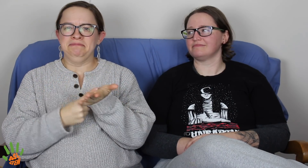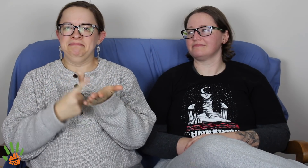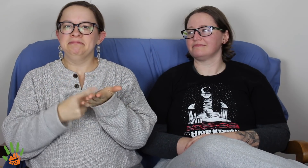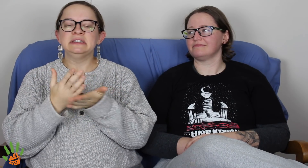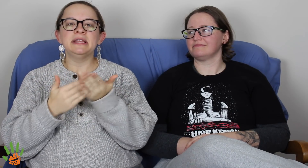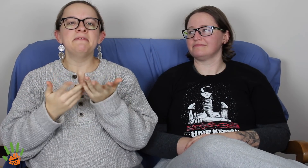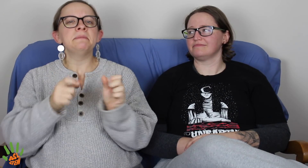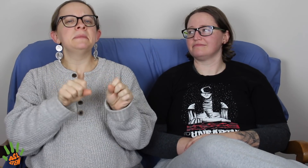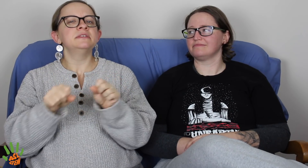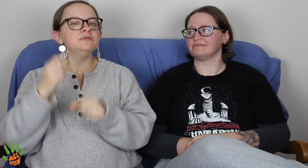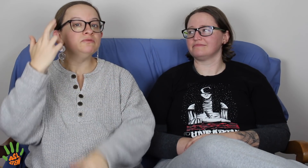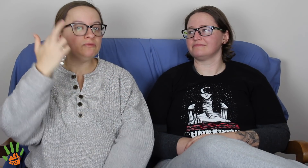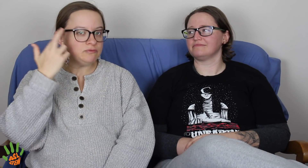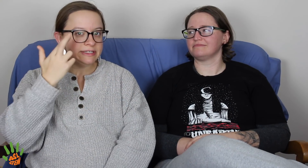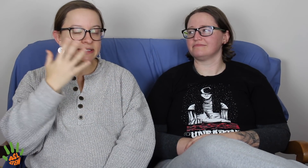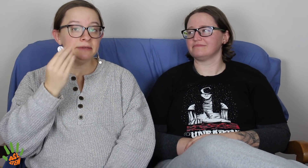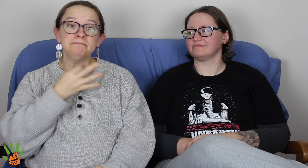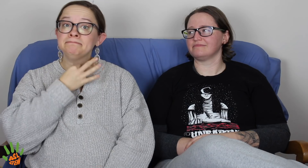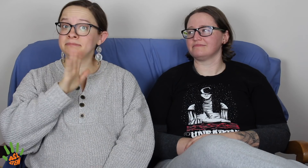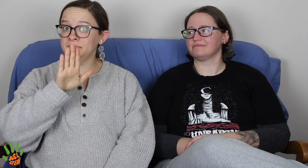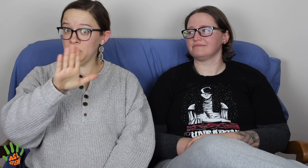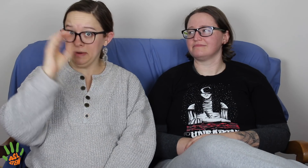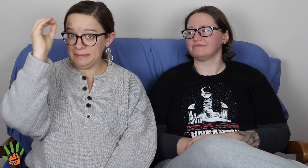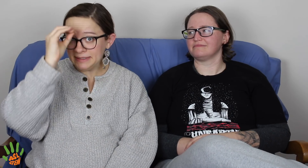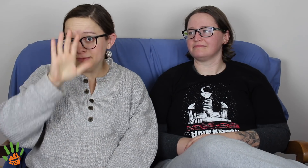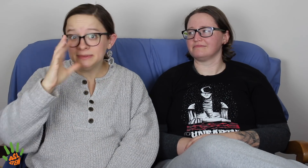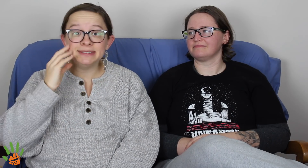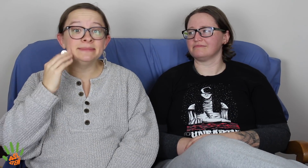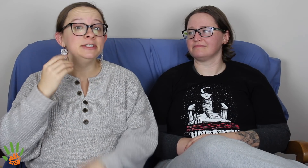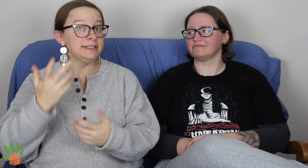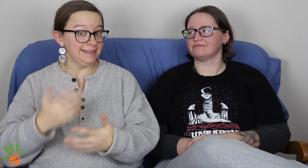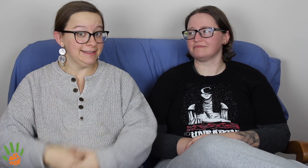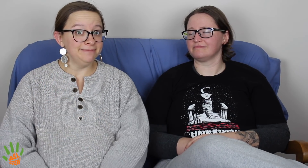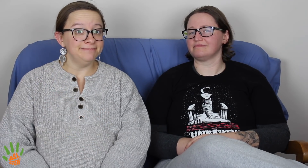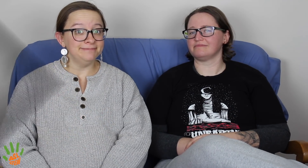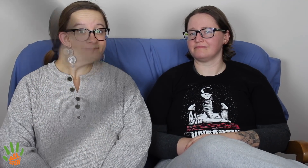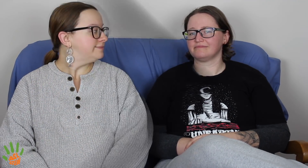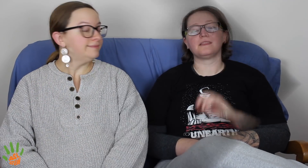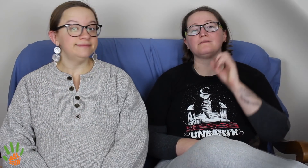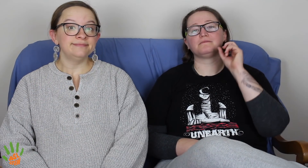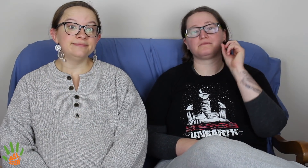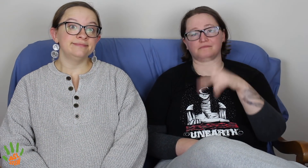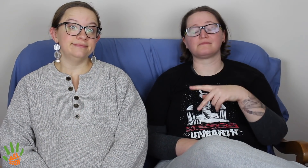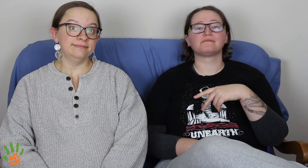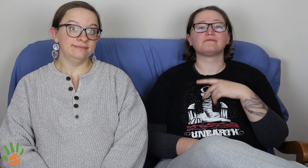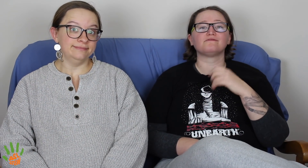So we wanted to discuss some of the possible reasons for this and I'm curious about your opinion and your experience as well.